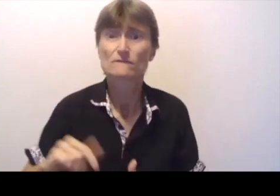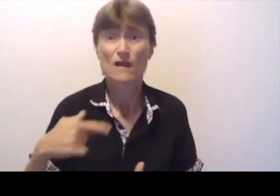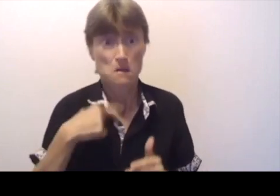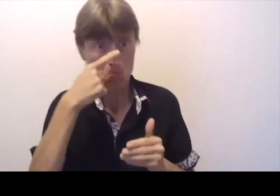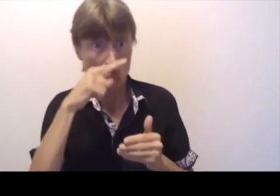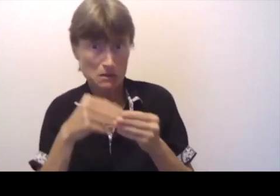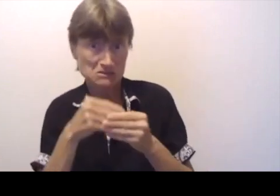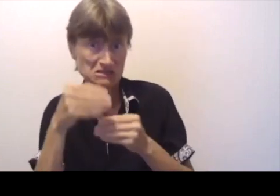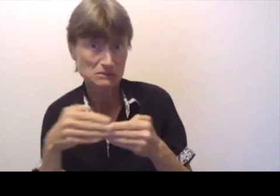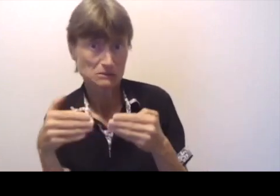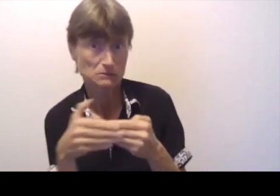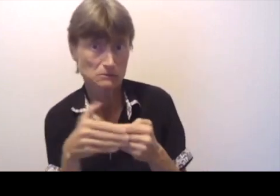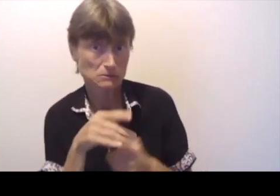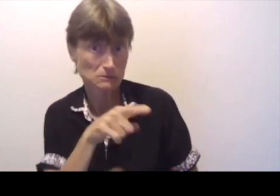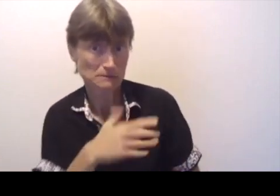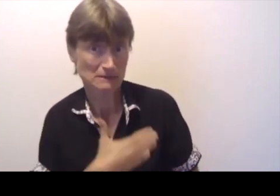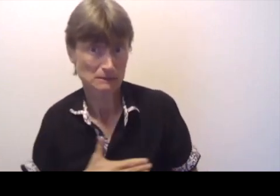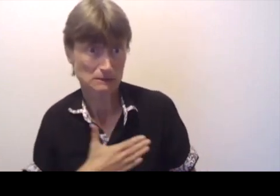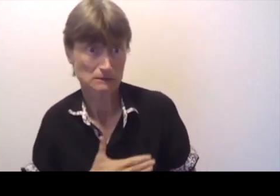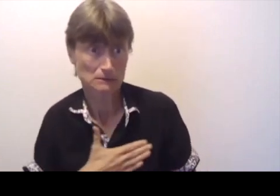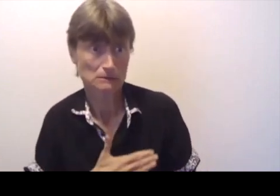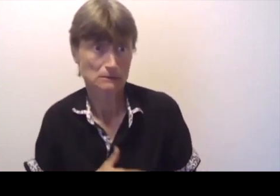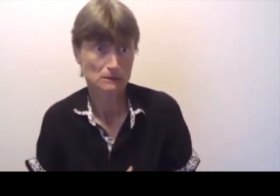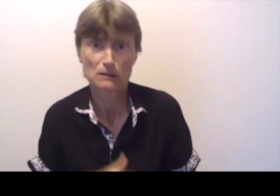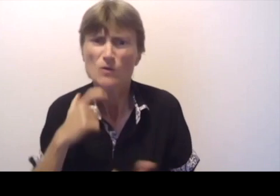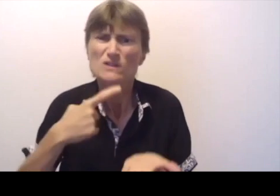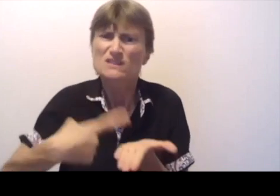because i want to talk a little bit about what is the state of